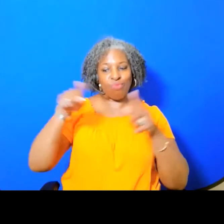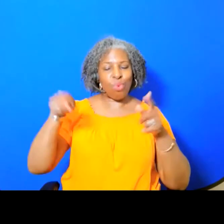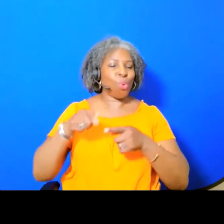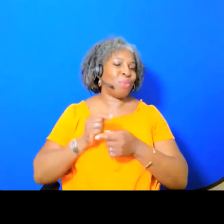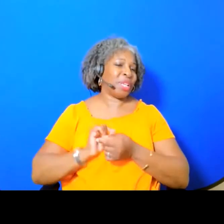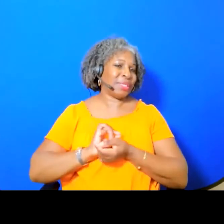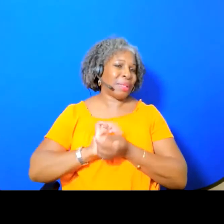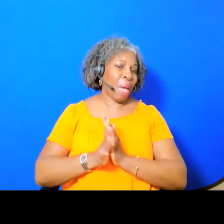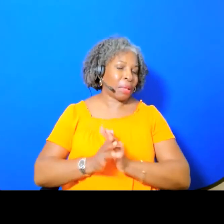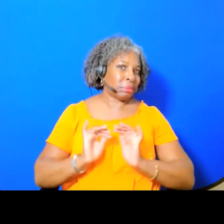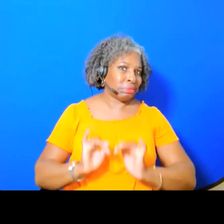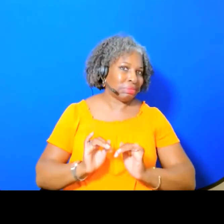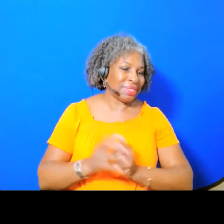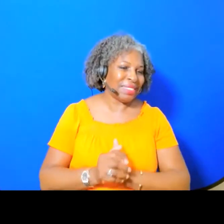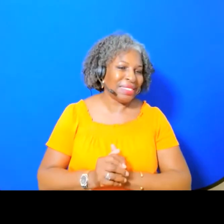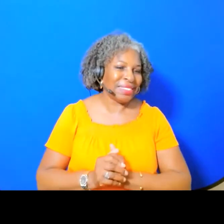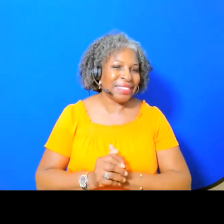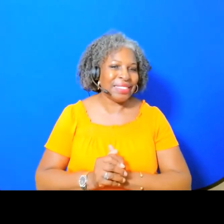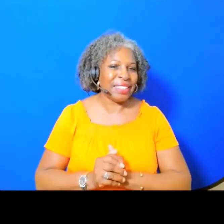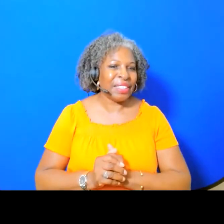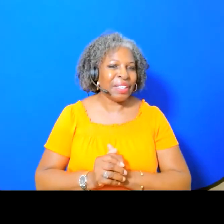I think it’s; I think I'm just going to share my screen,